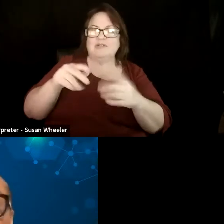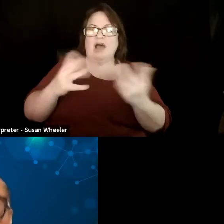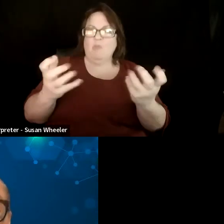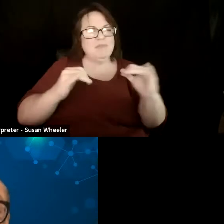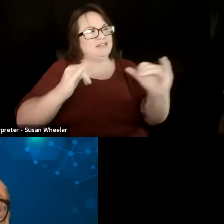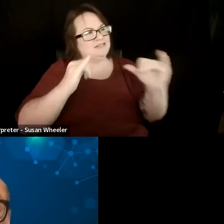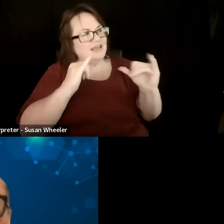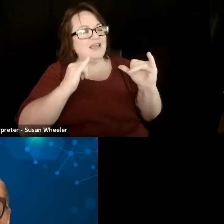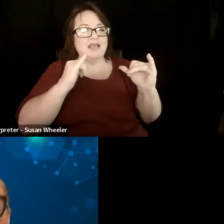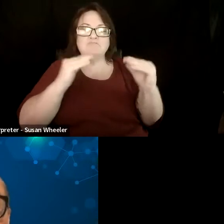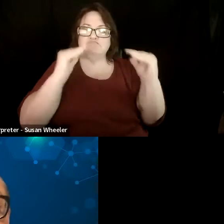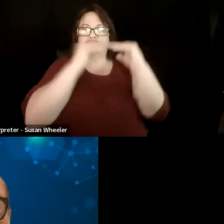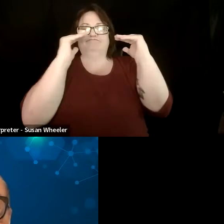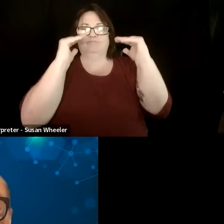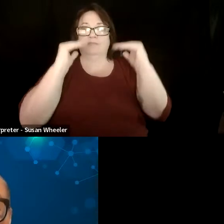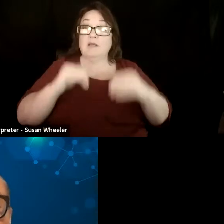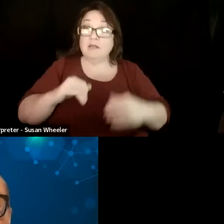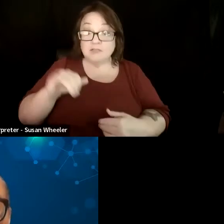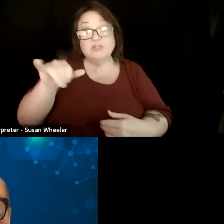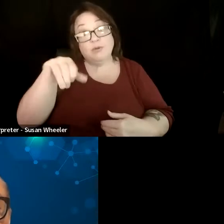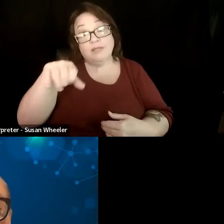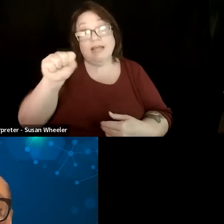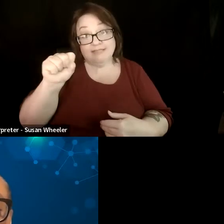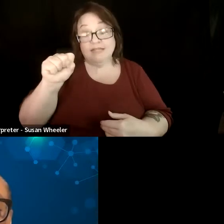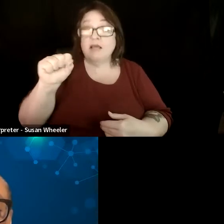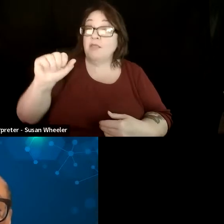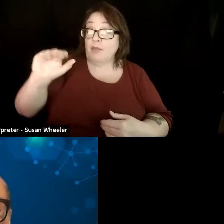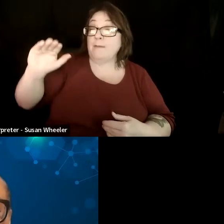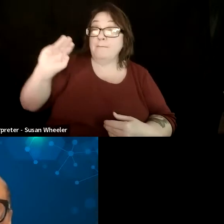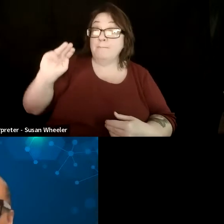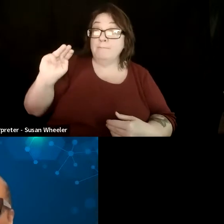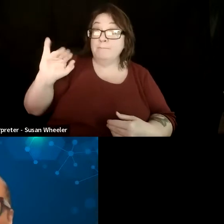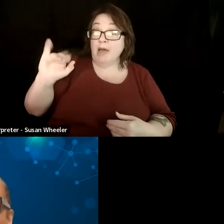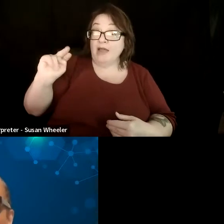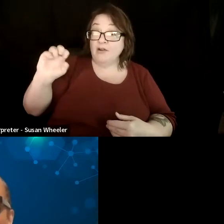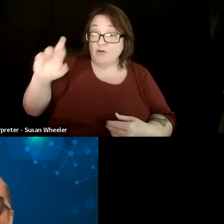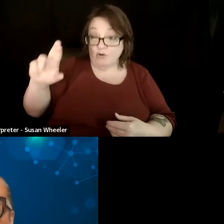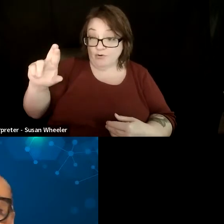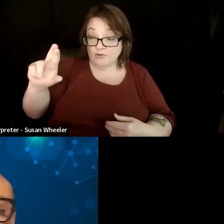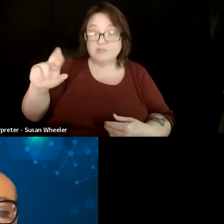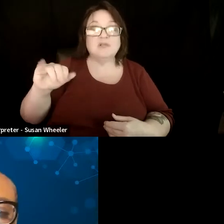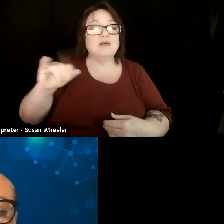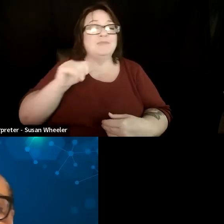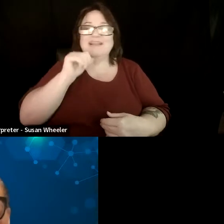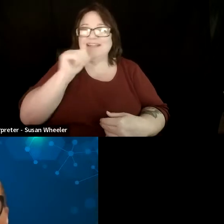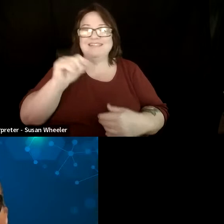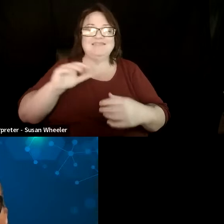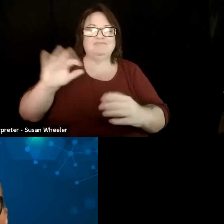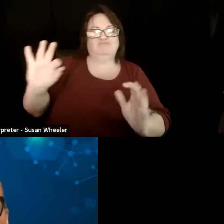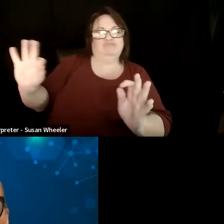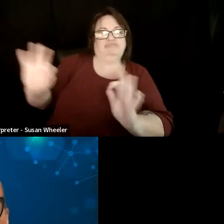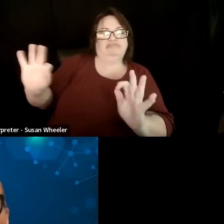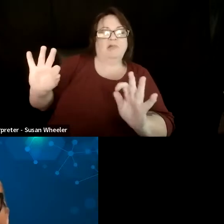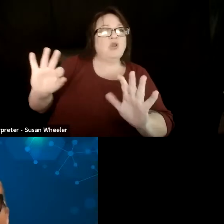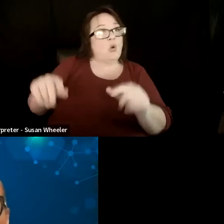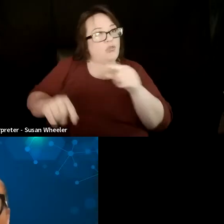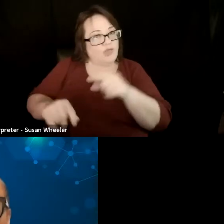And yes, they are minors, they are young performers but it doesn't negate the fact that they are professionals who are working